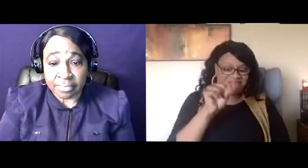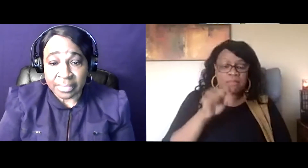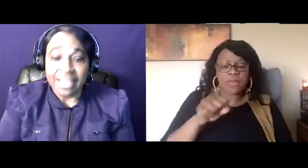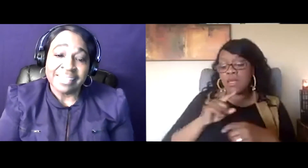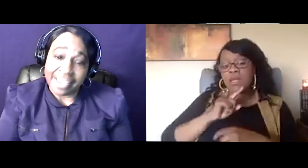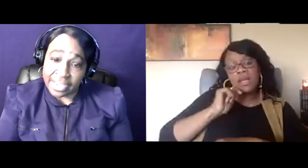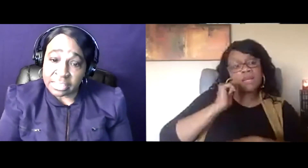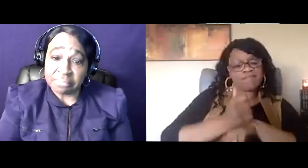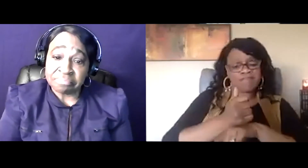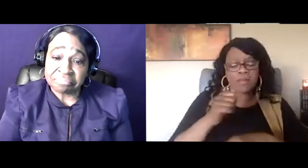Yes.